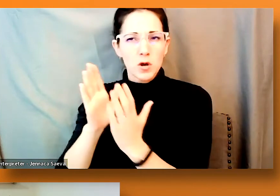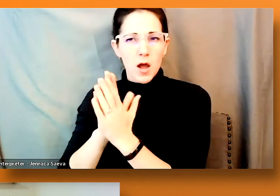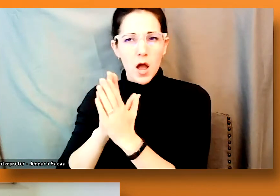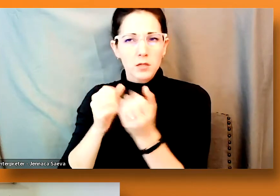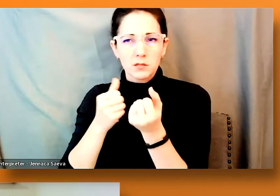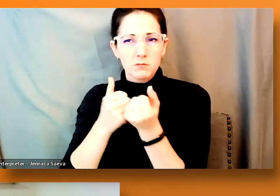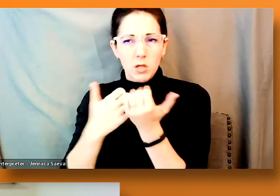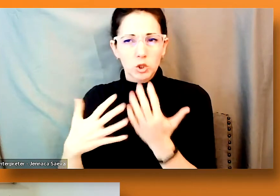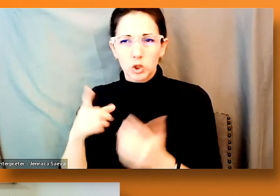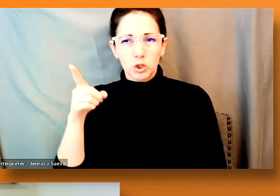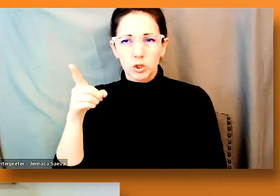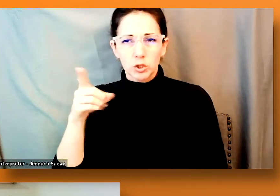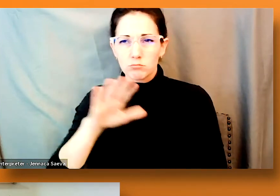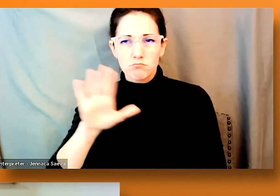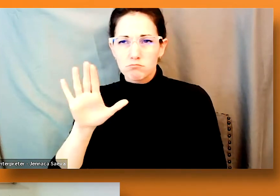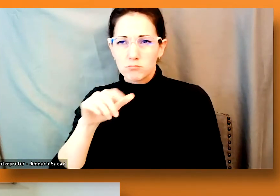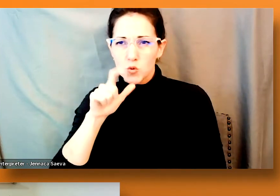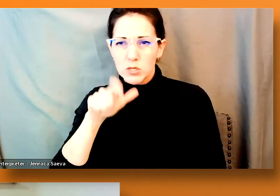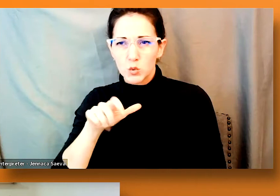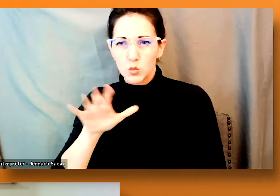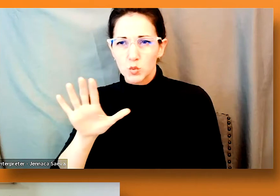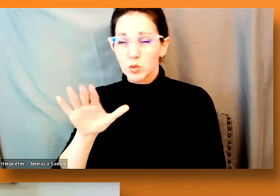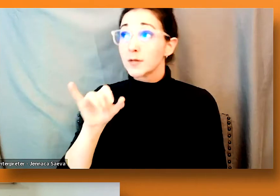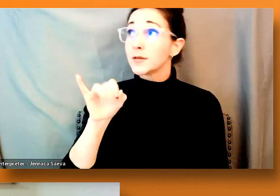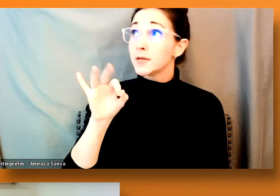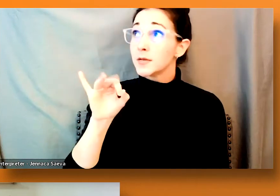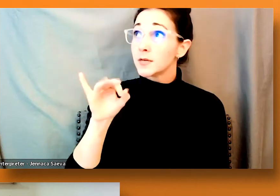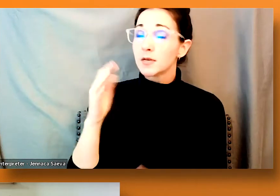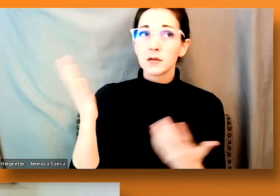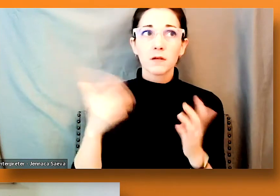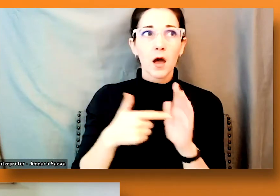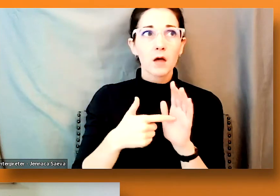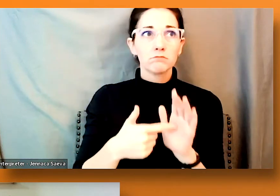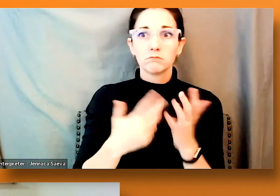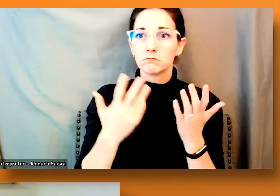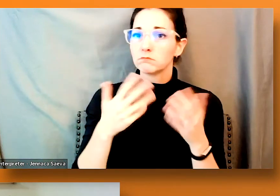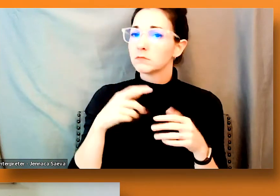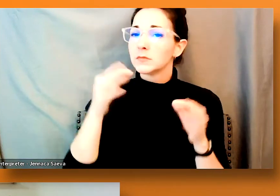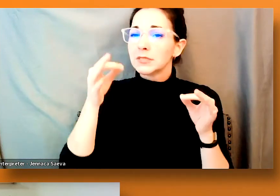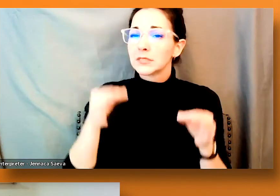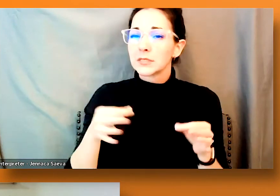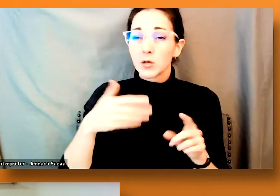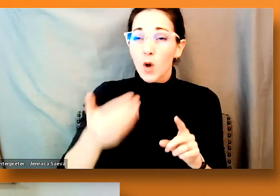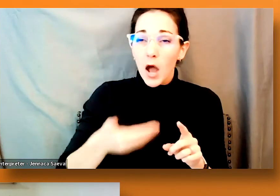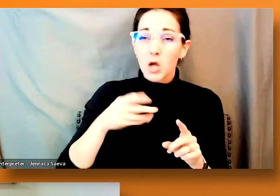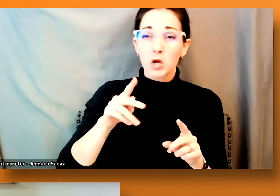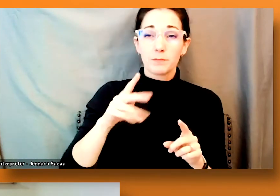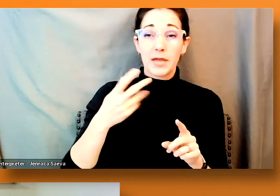If you decided to hire a Ph.D. grad student,